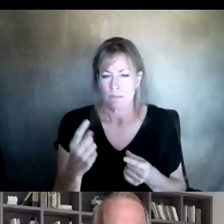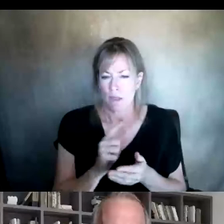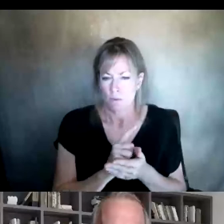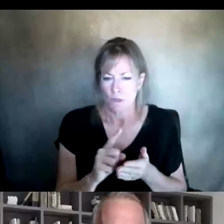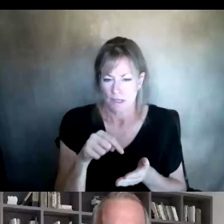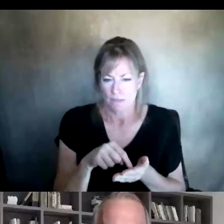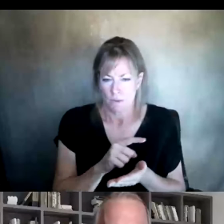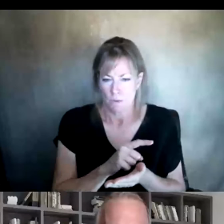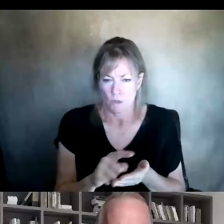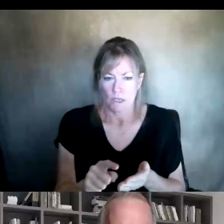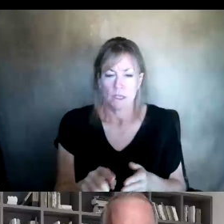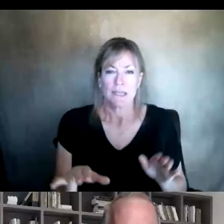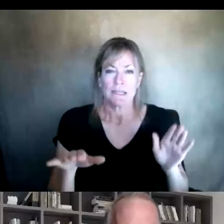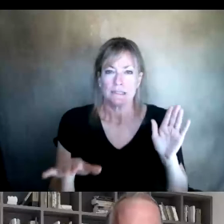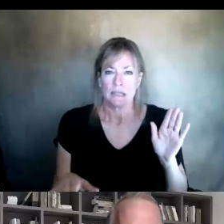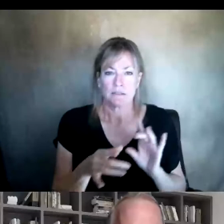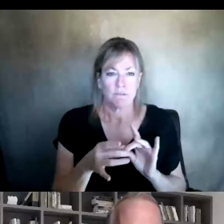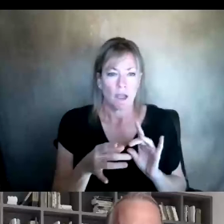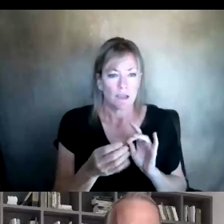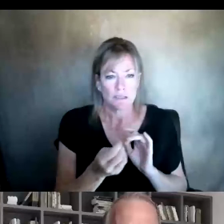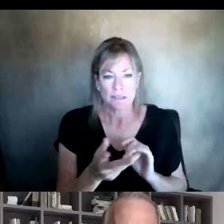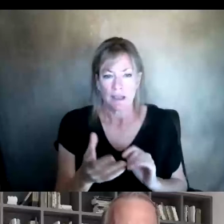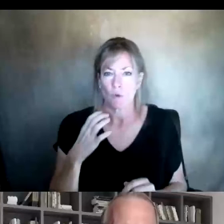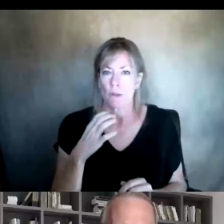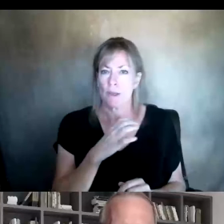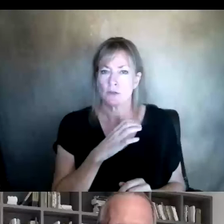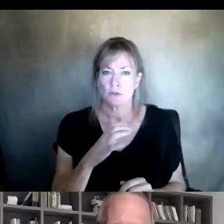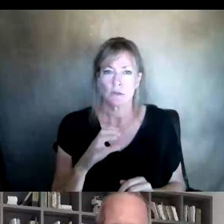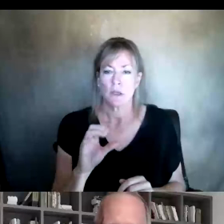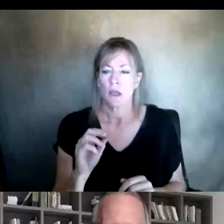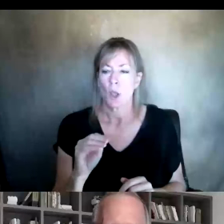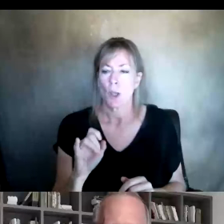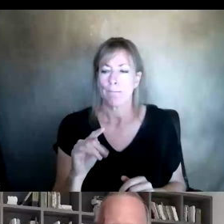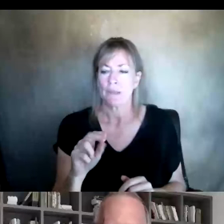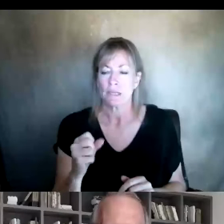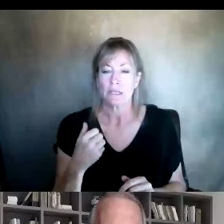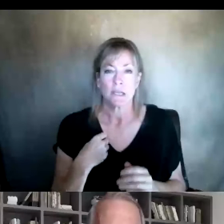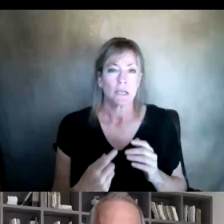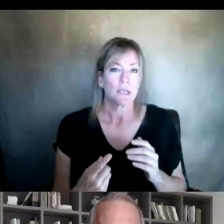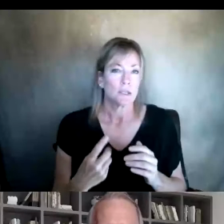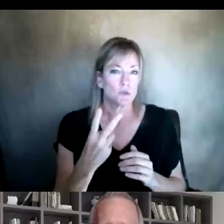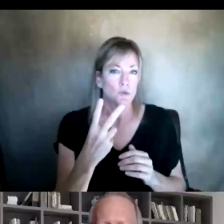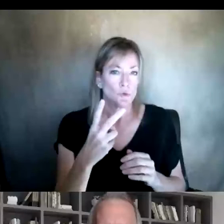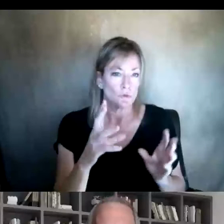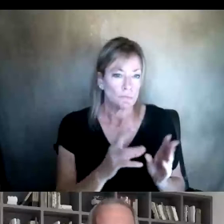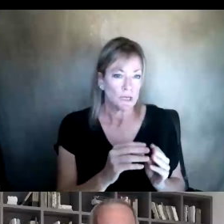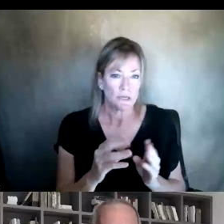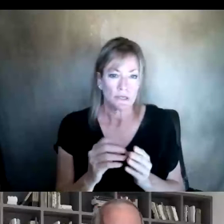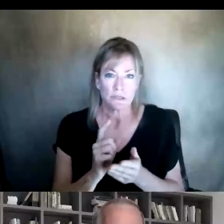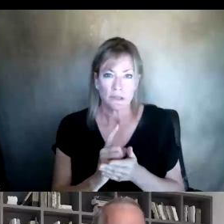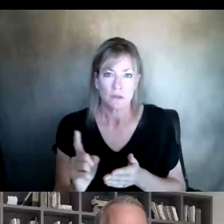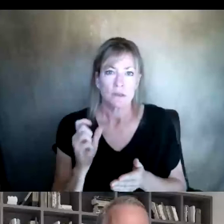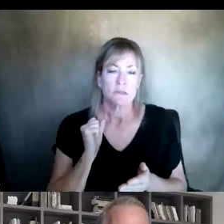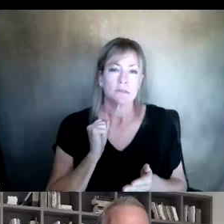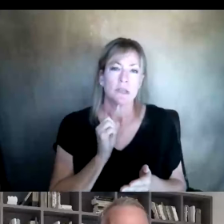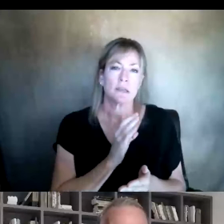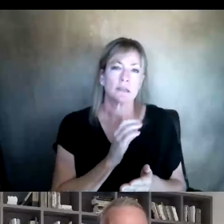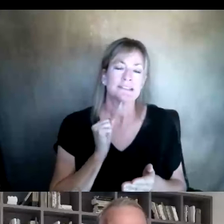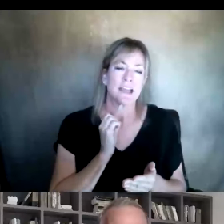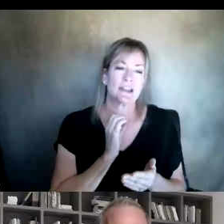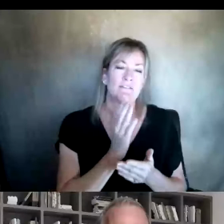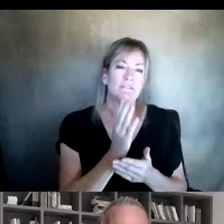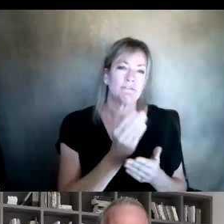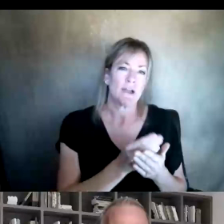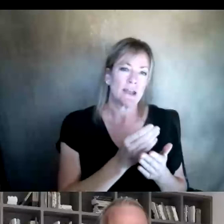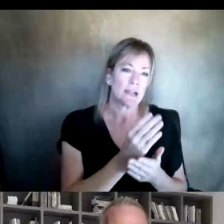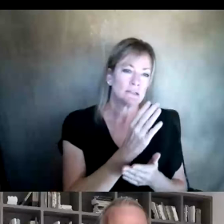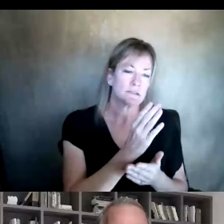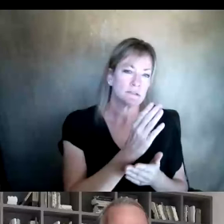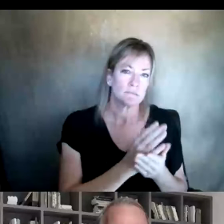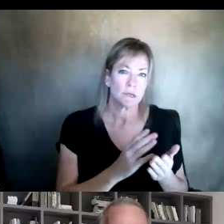TESTIFYING. HE HAD TWO APPEARANCES LAST WEEK. THE FINANCE COMMITTEE